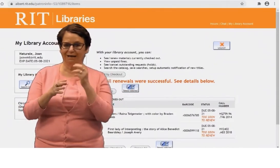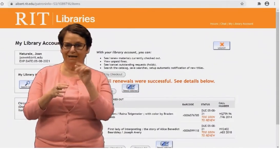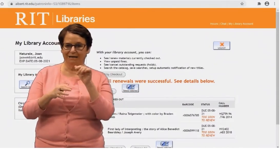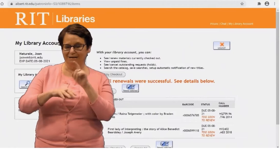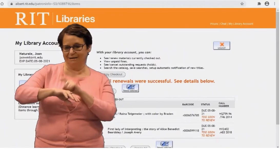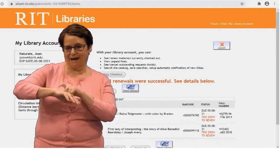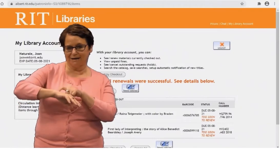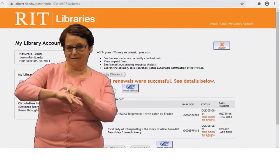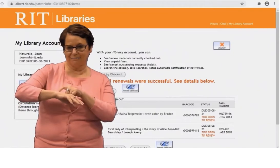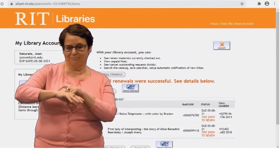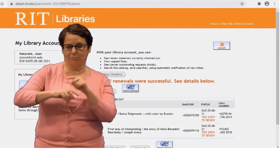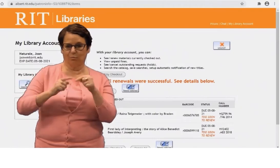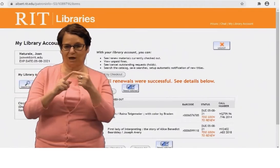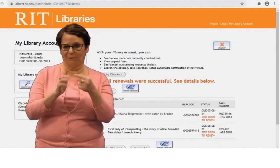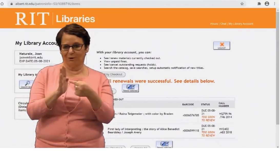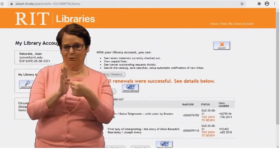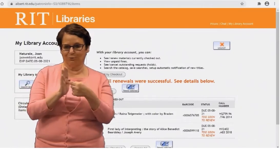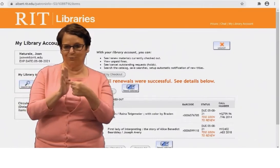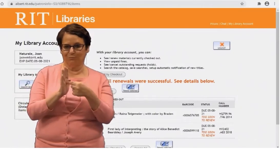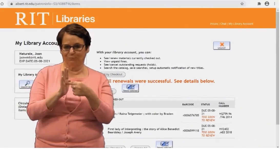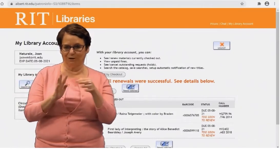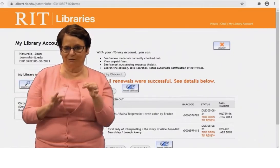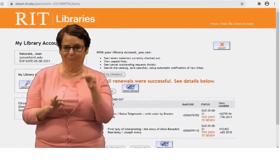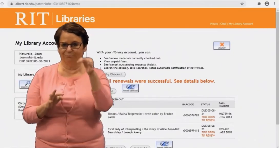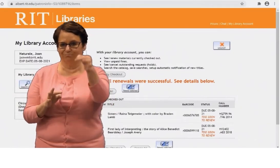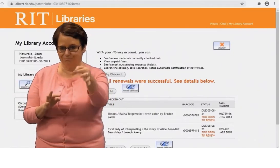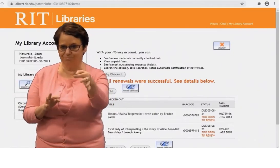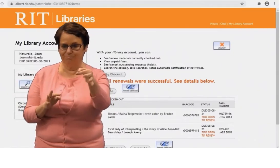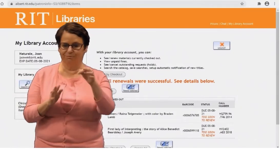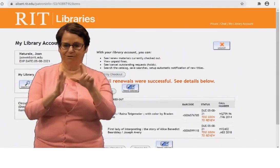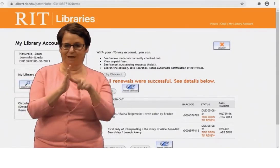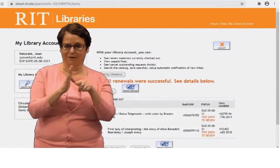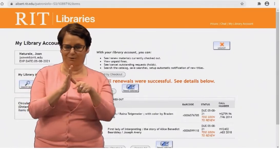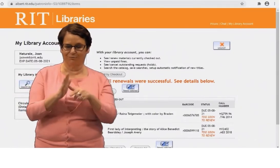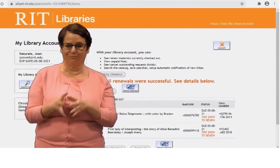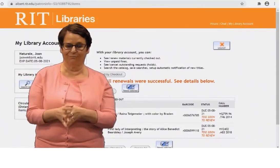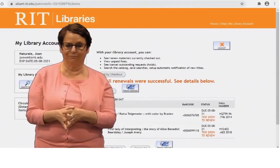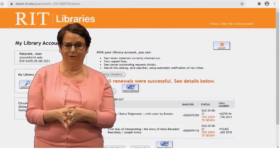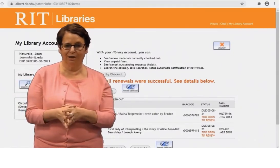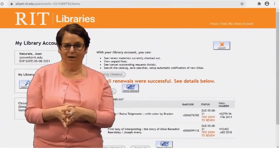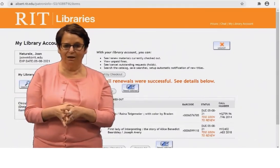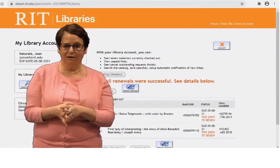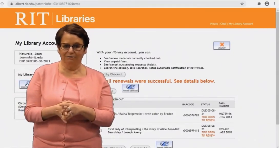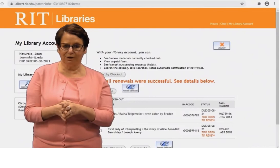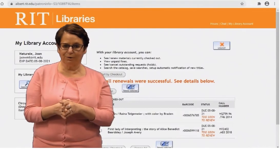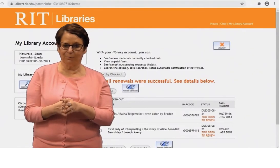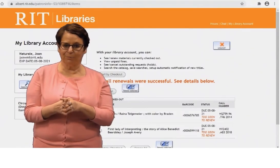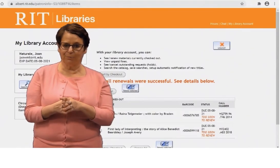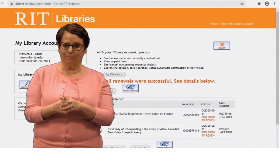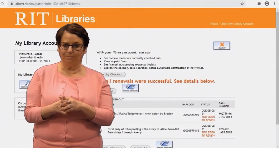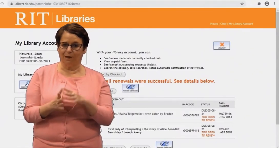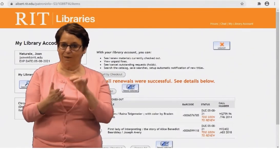But if they were due, I would get a new date and time that they're due in the future.